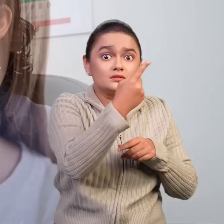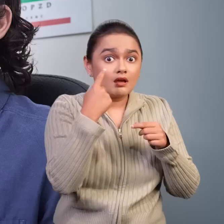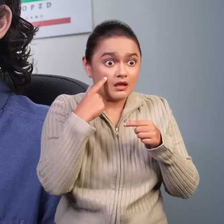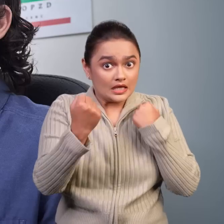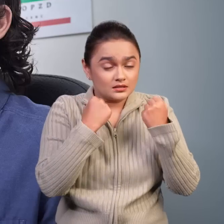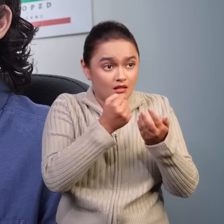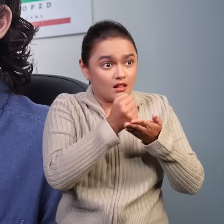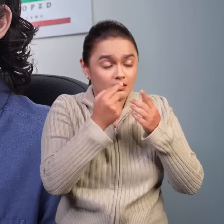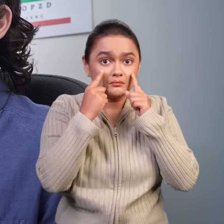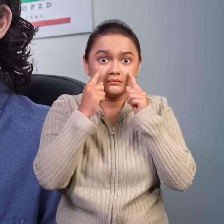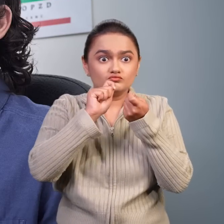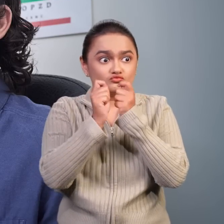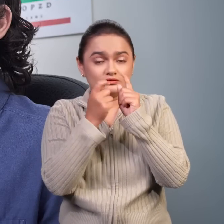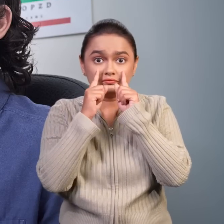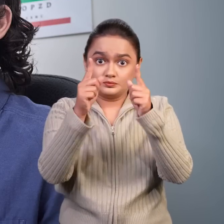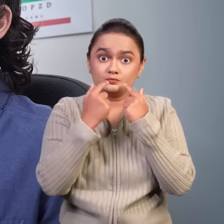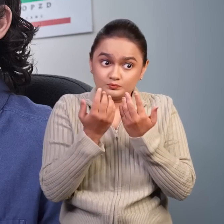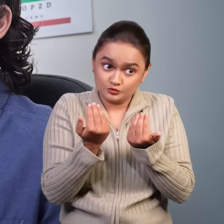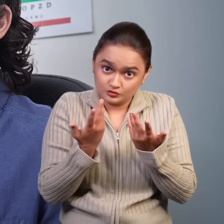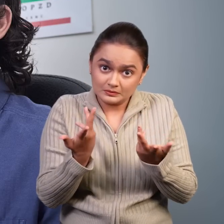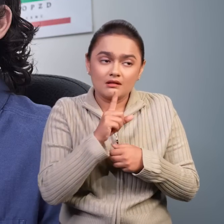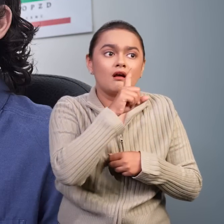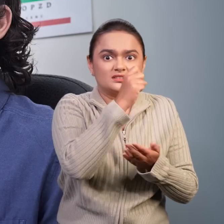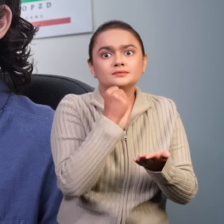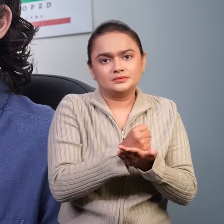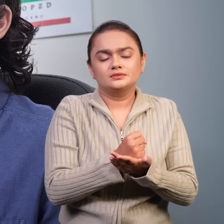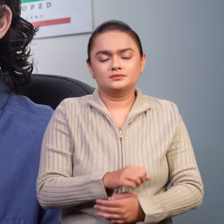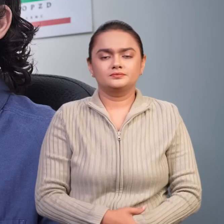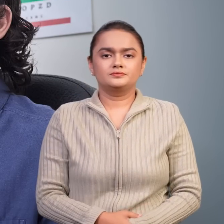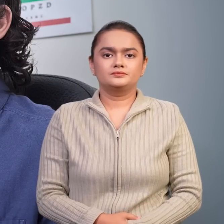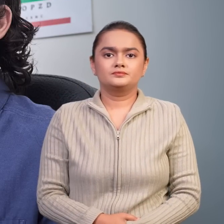your doctor as to whether a specific eye exercise would help your kind of squint. If you have one.